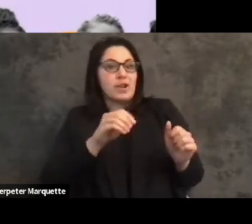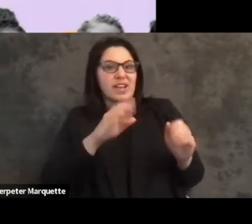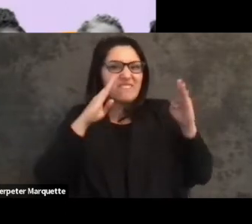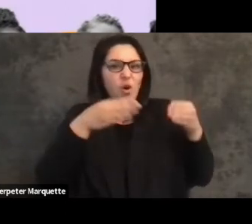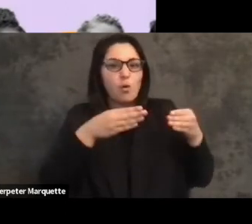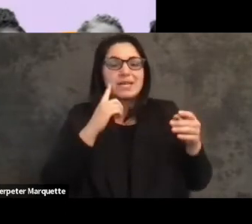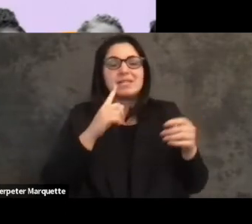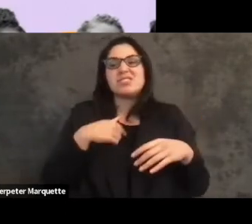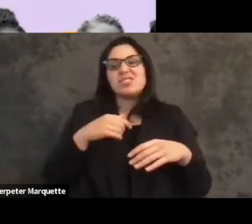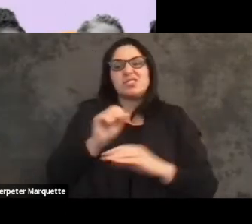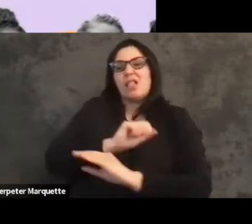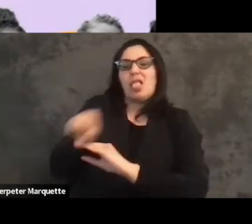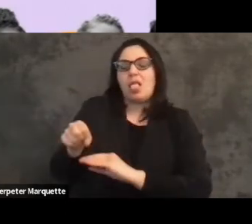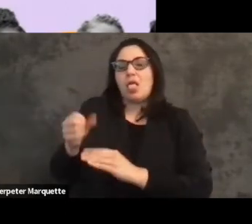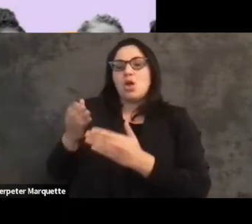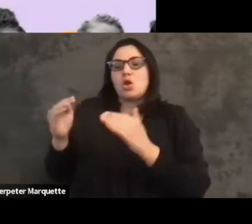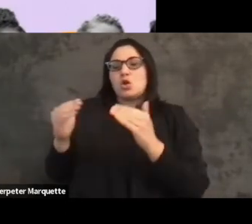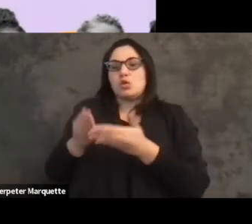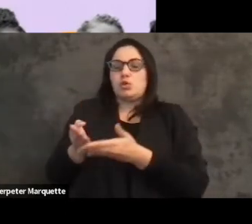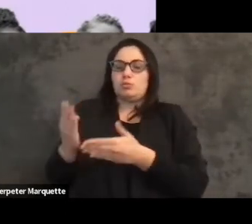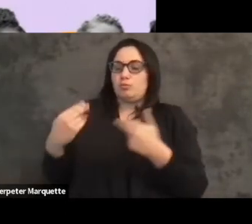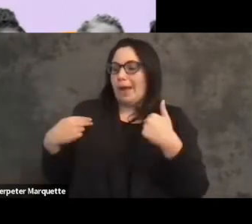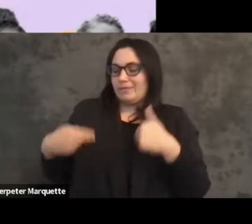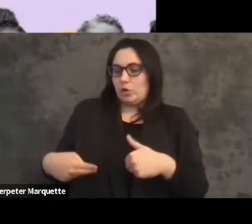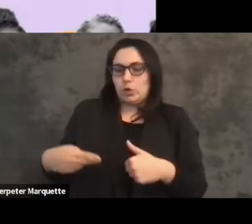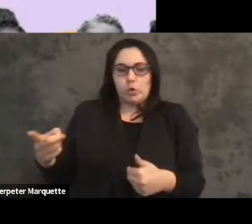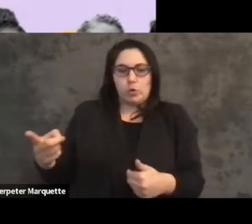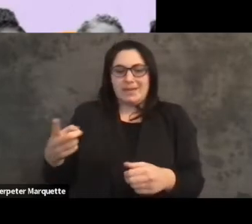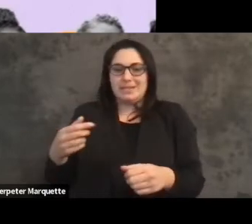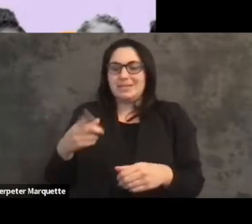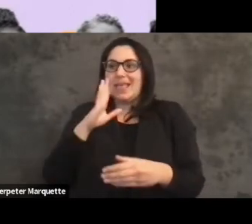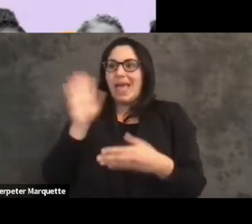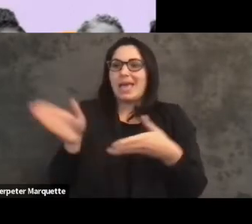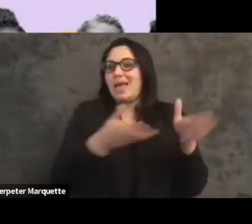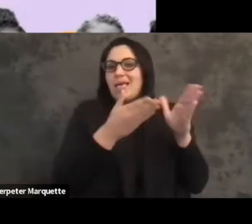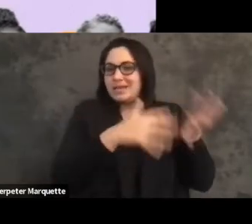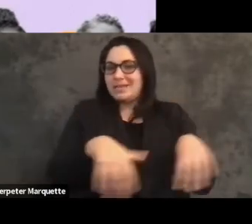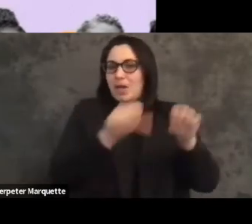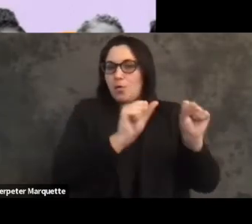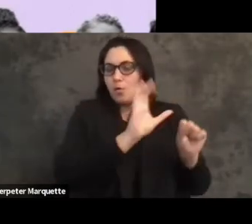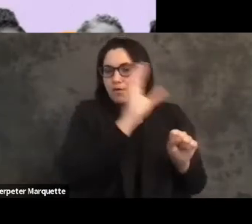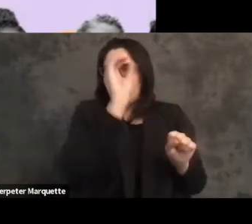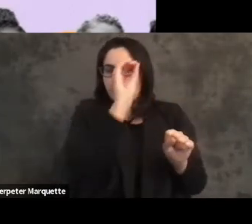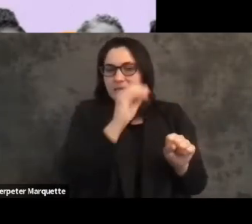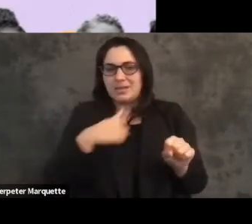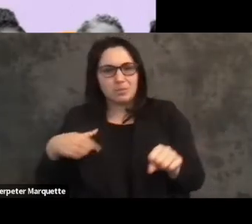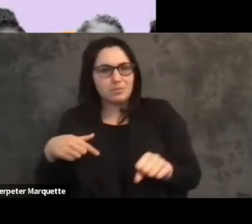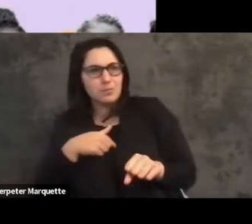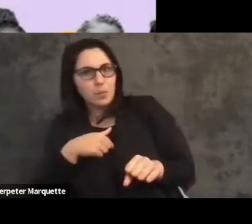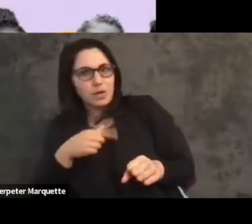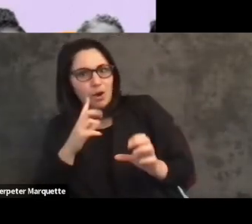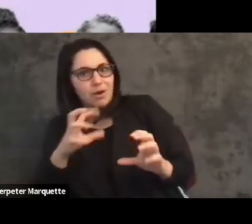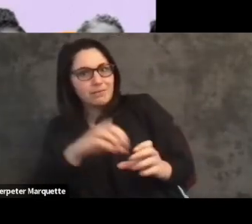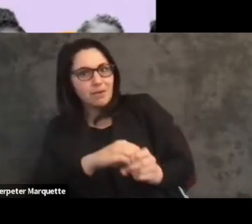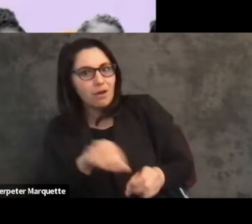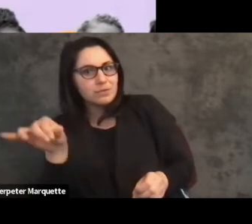health and, and certain corporate interests to overrun human rights in the service of